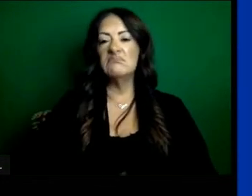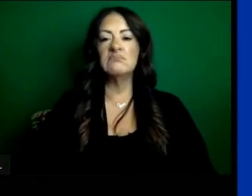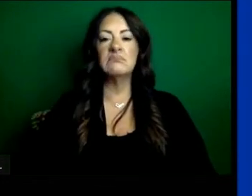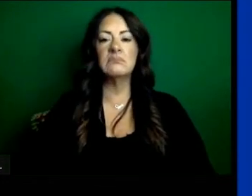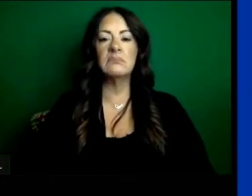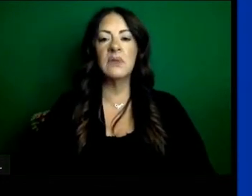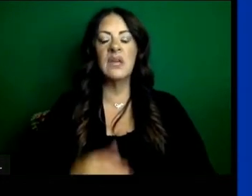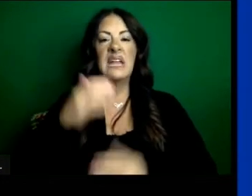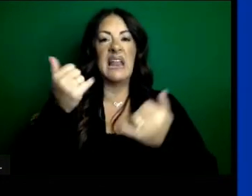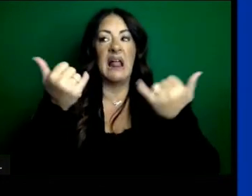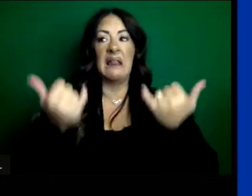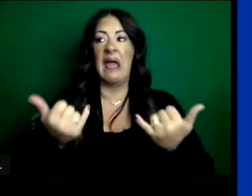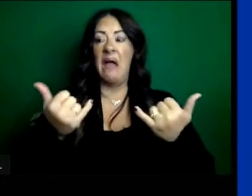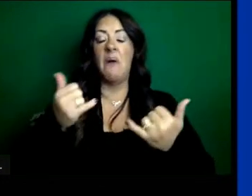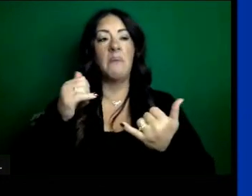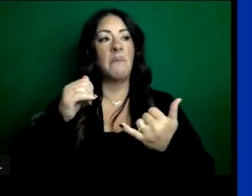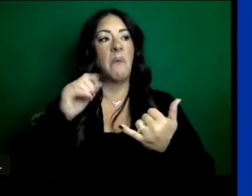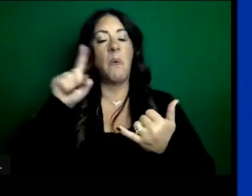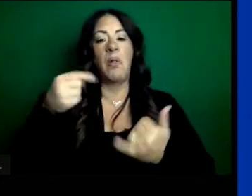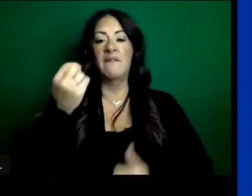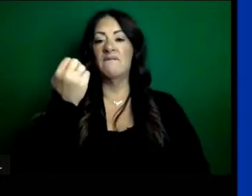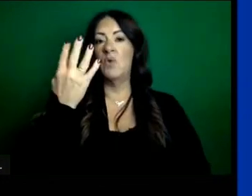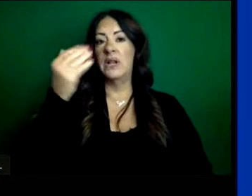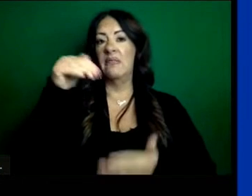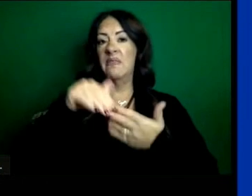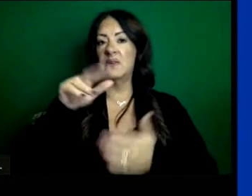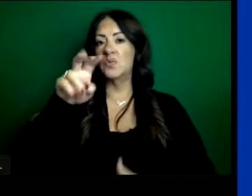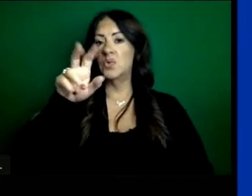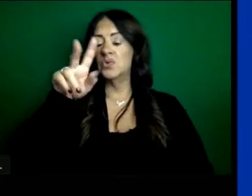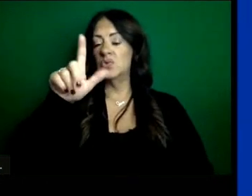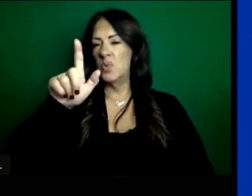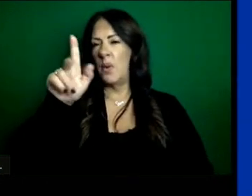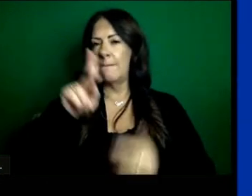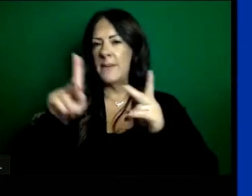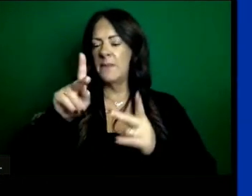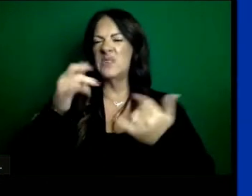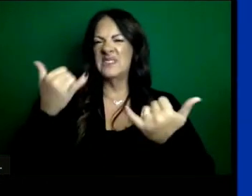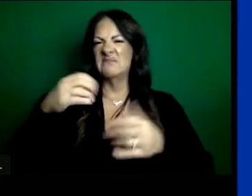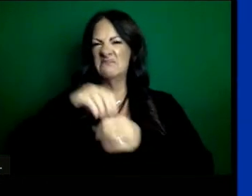WE HAVE SEEN NEARLY 29% DECREASE IN HOSPITALIZATIONS